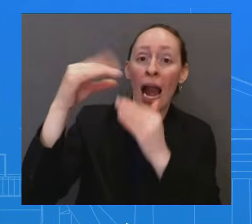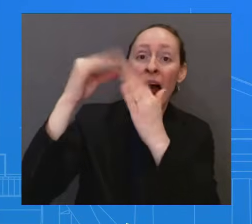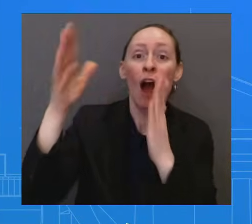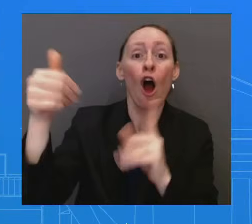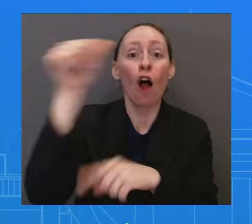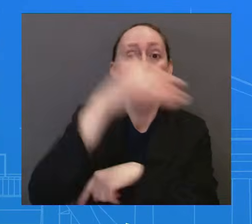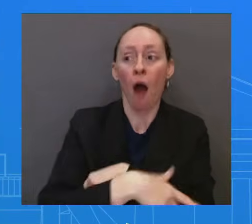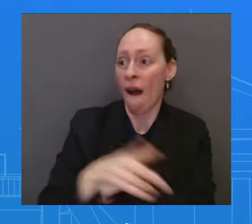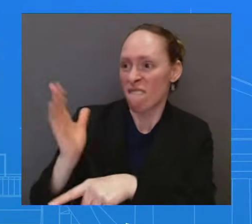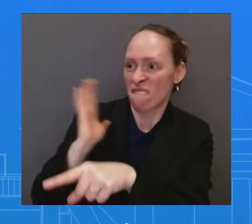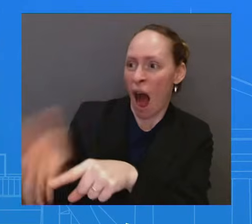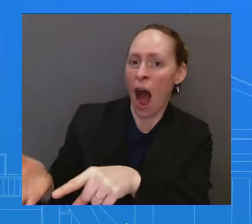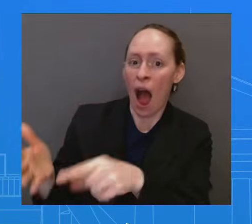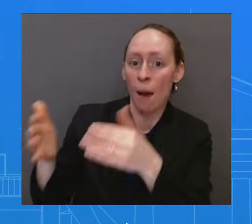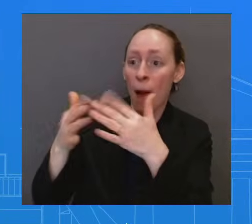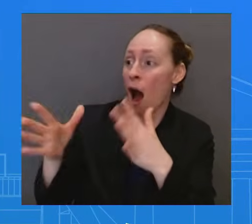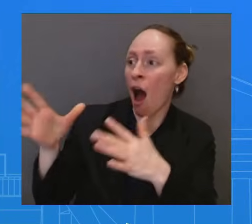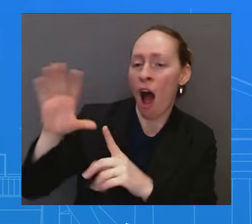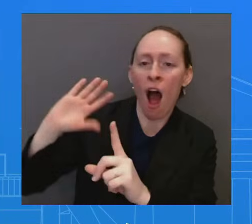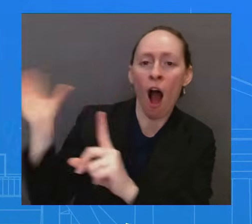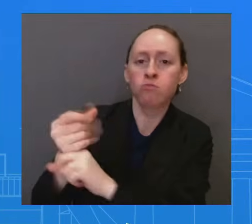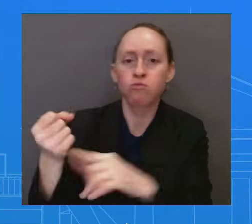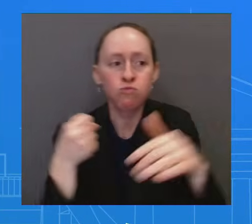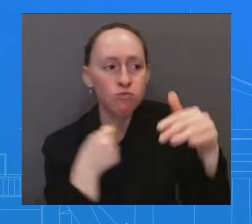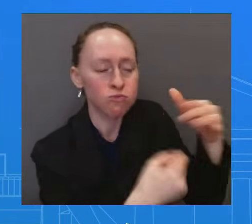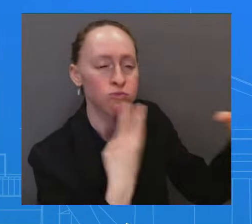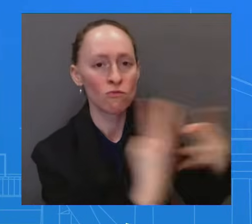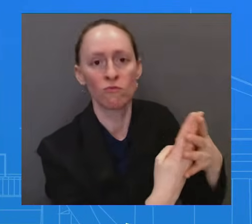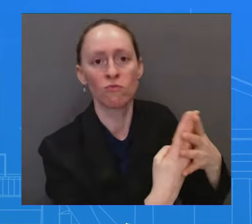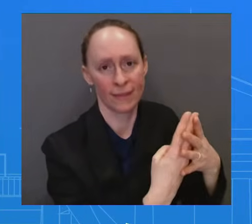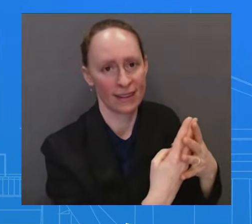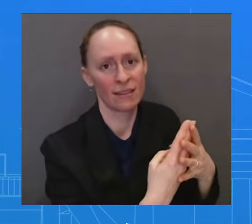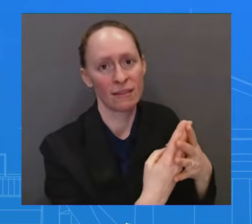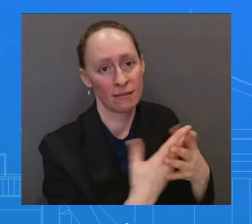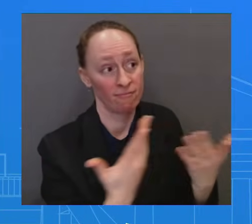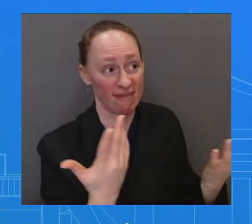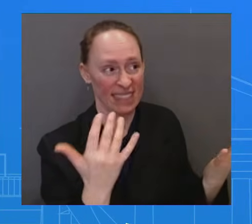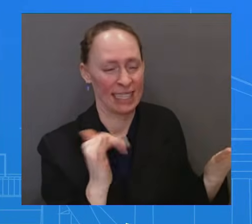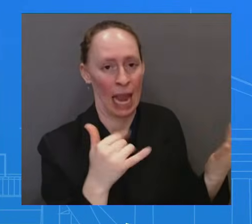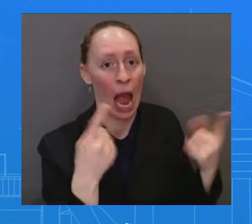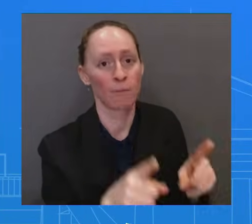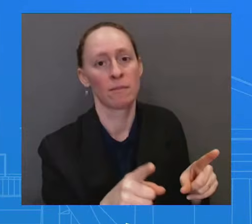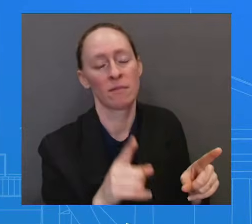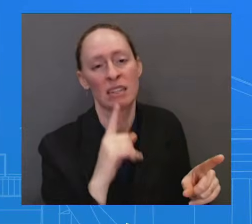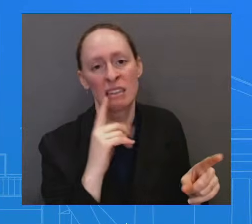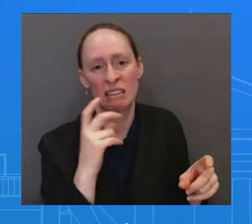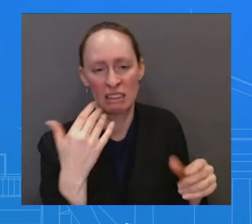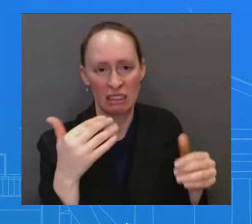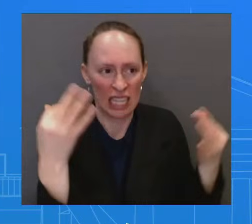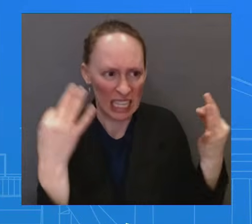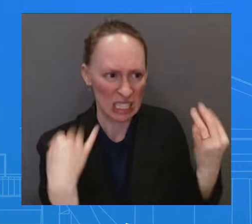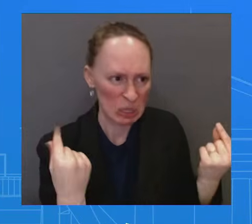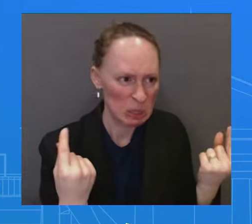But I would also encourage people to ask those families now -- those families that are going to be reunited for the holidays --